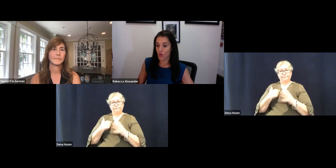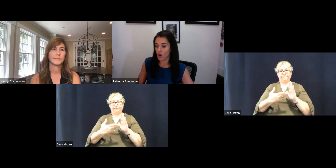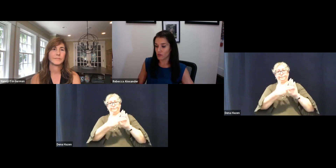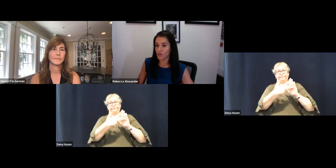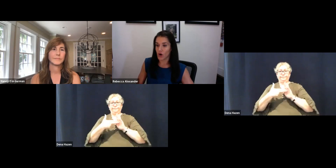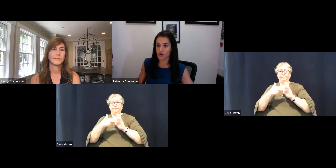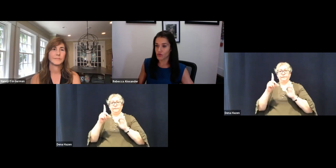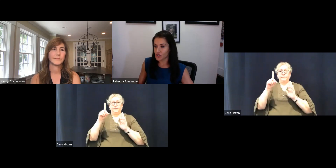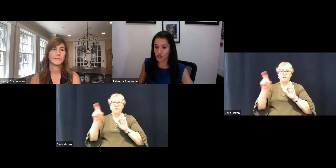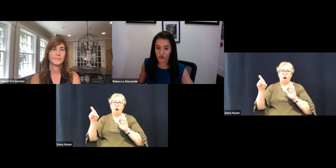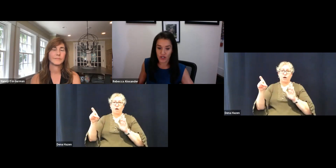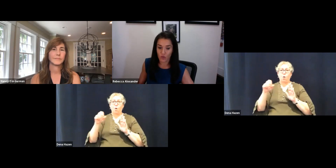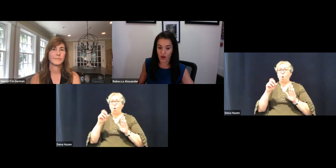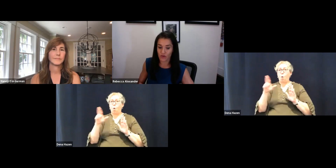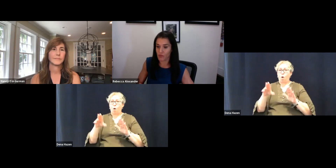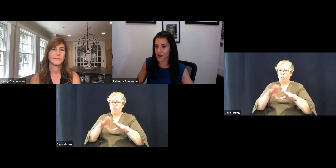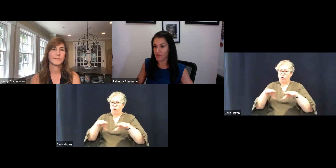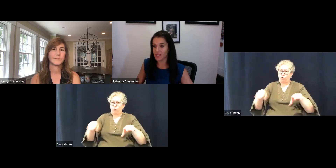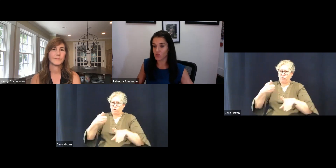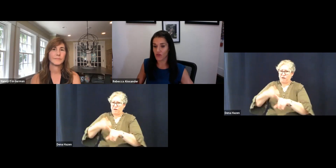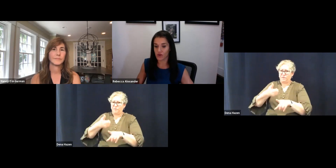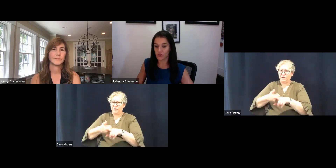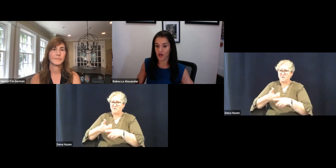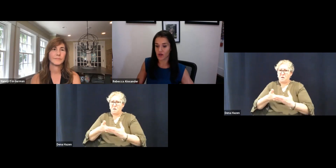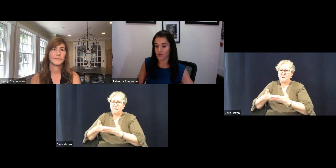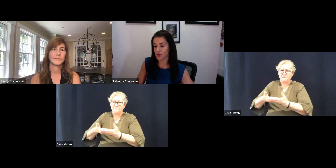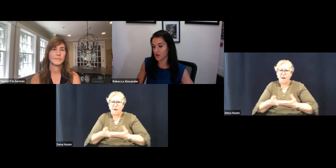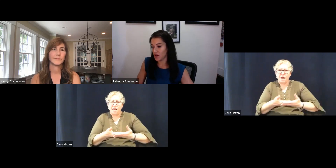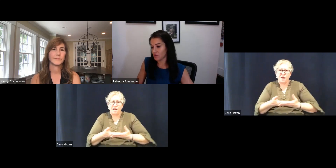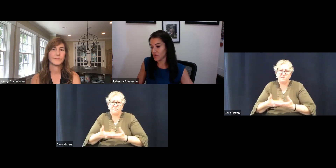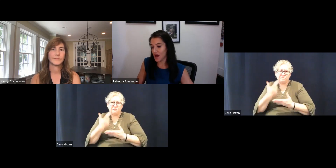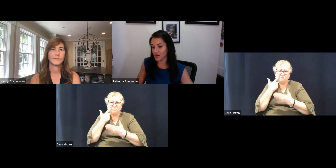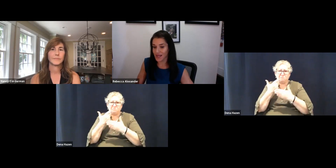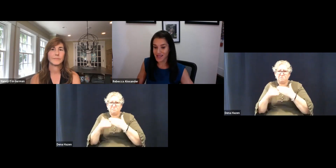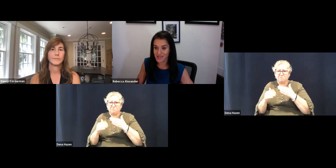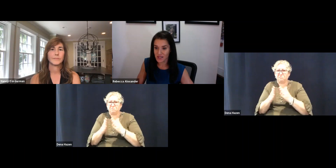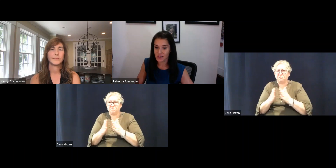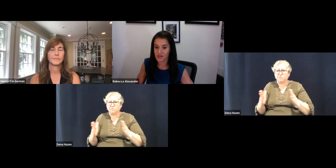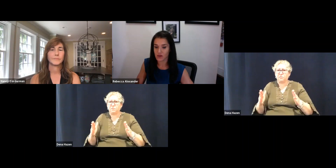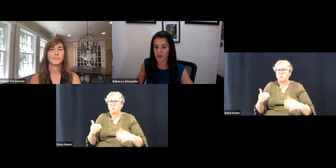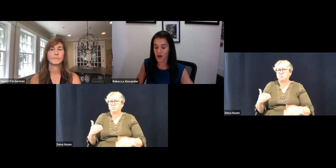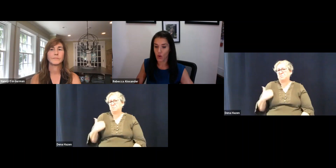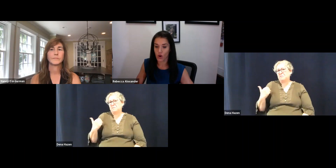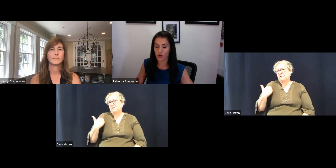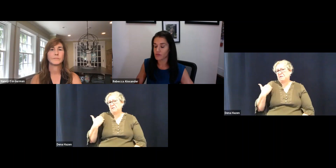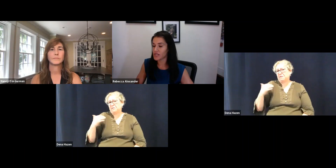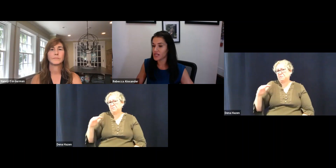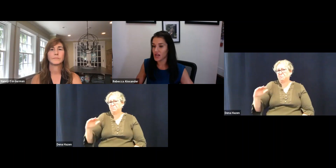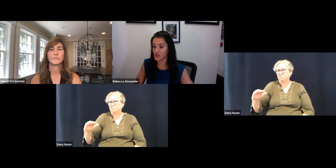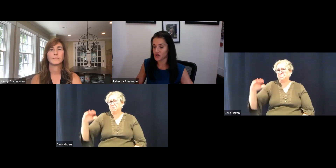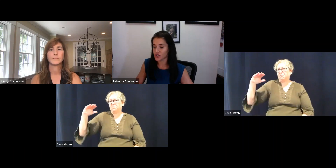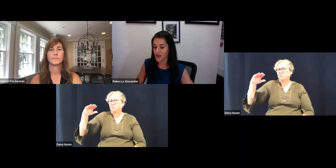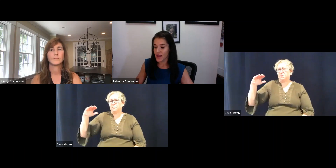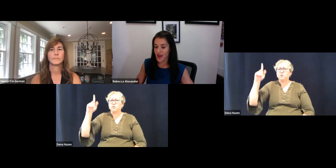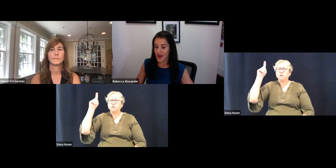for our children, whether they're babies, whether they're adolescents or teenagers.